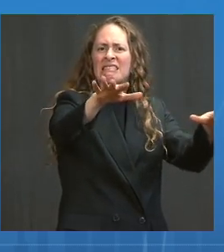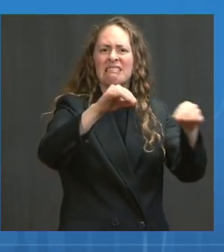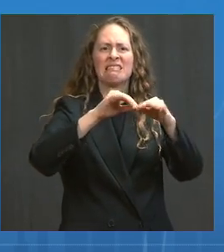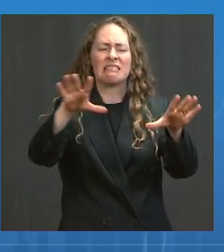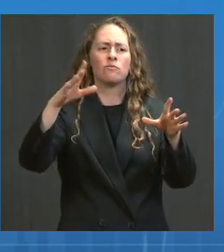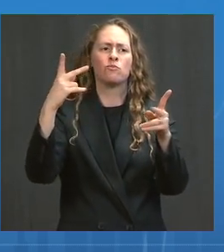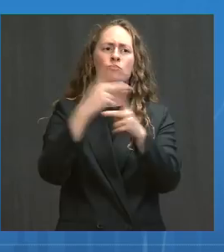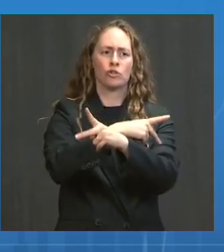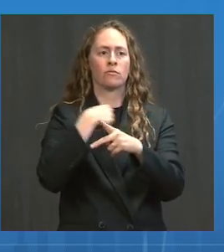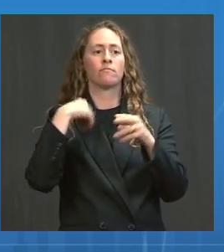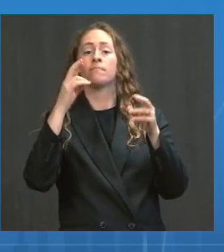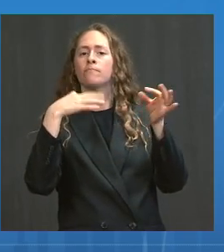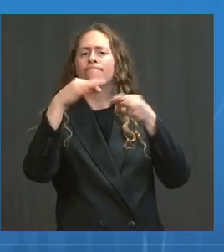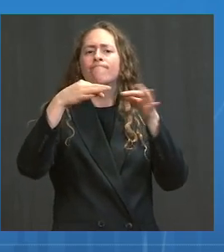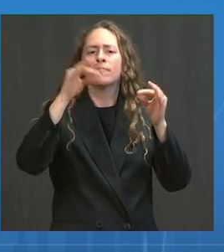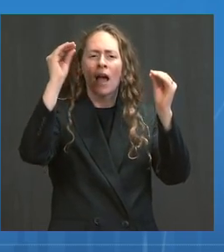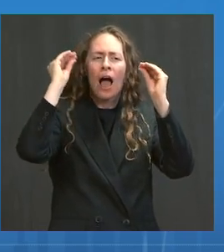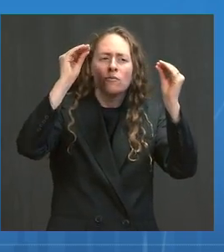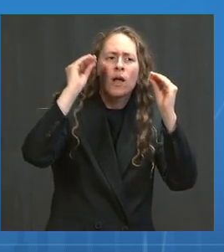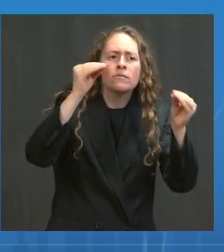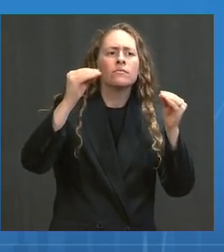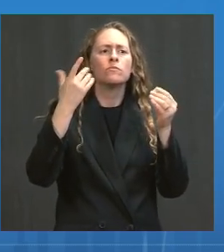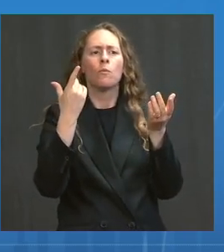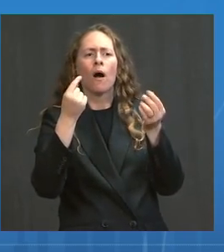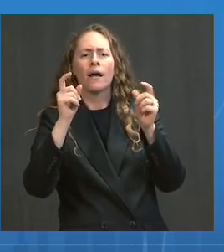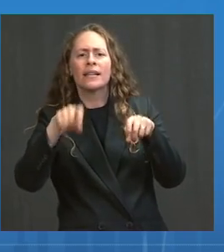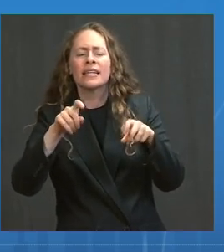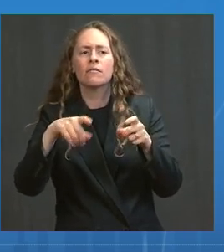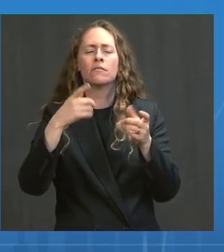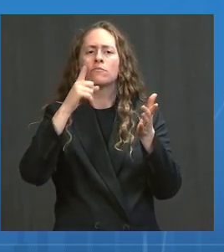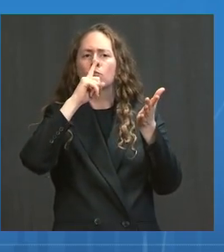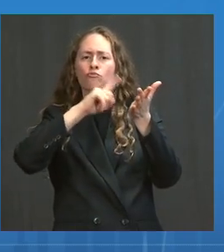data analysis, field investigations, and other public health response work.